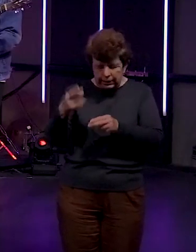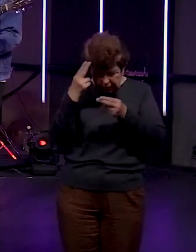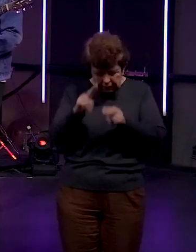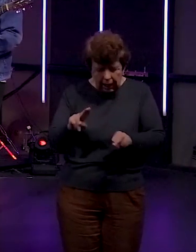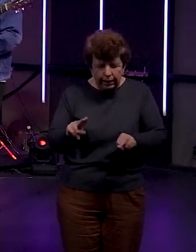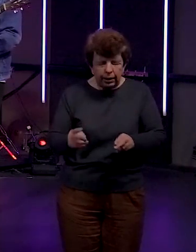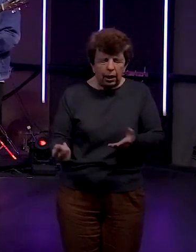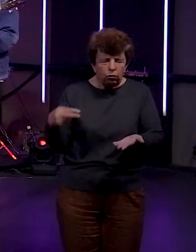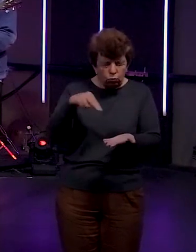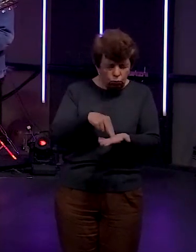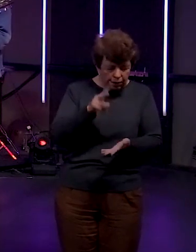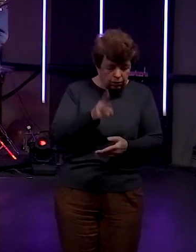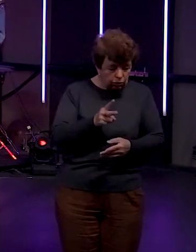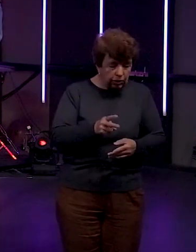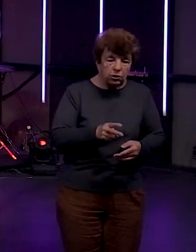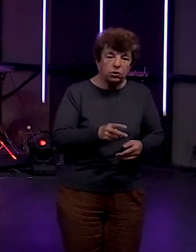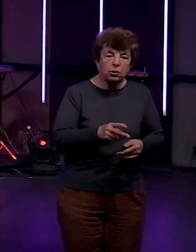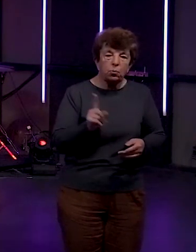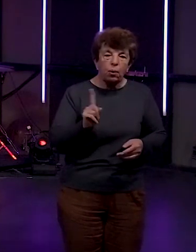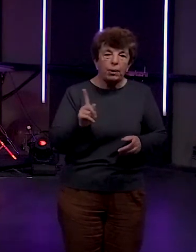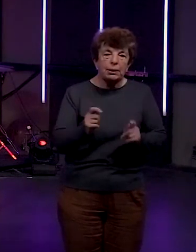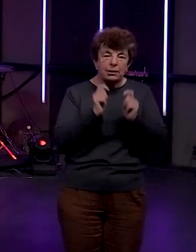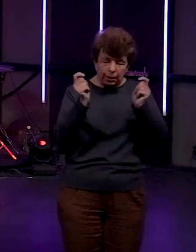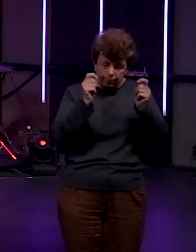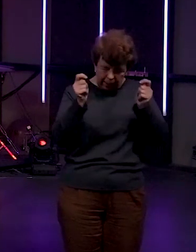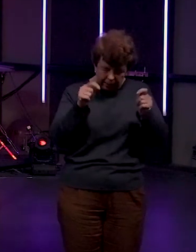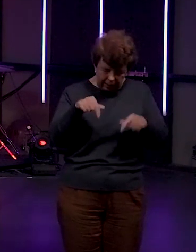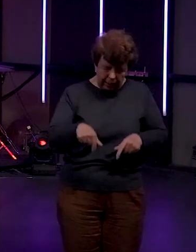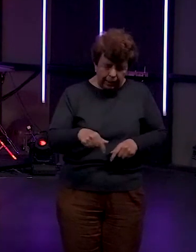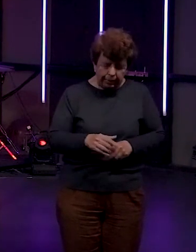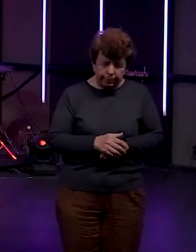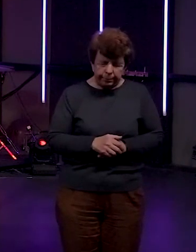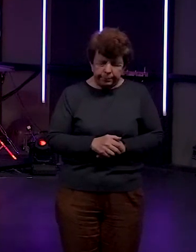the cross and that's what we celebrate here at the communion table.